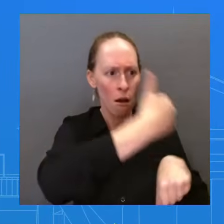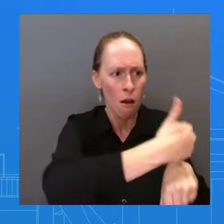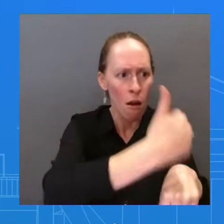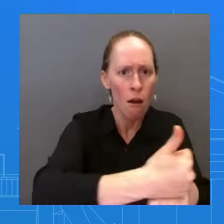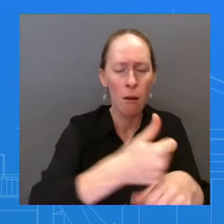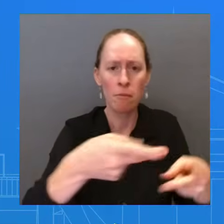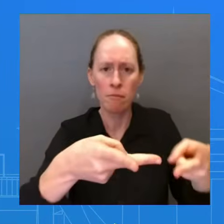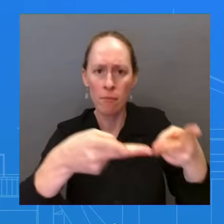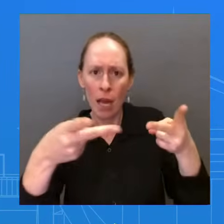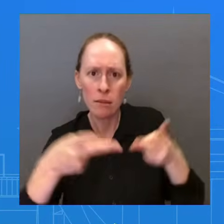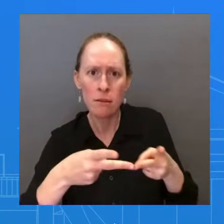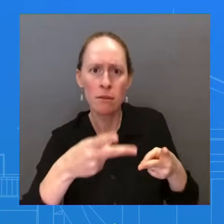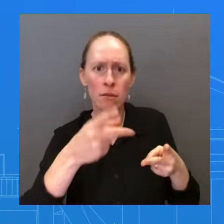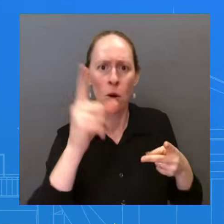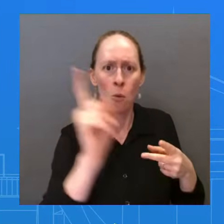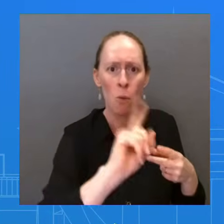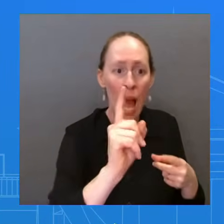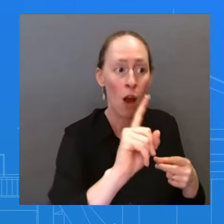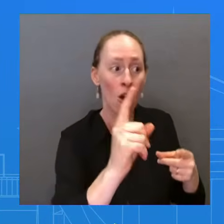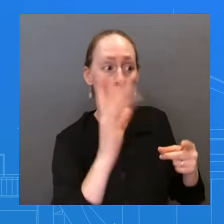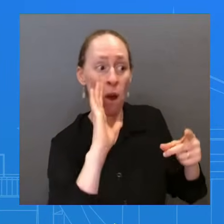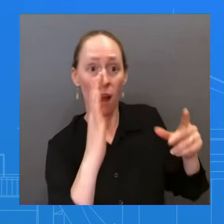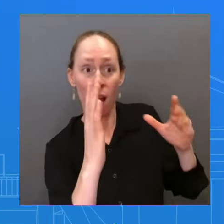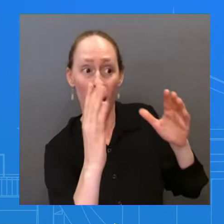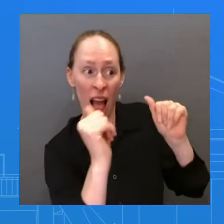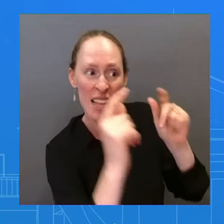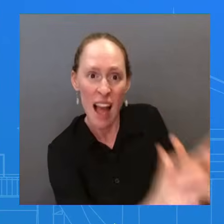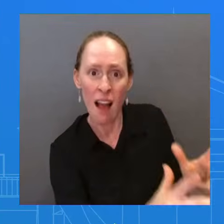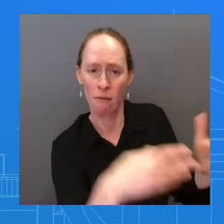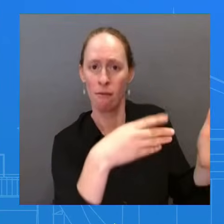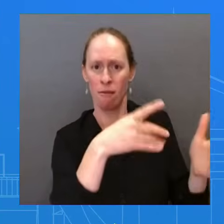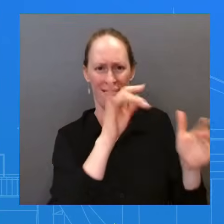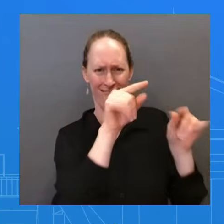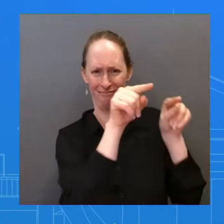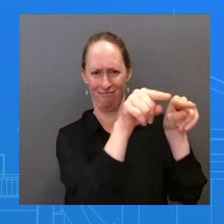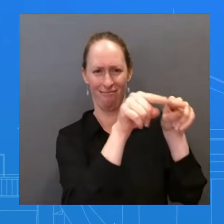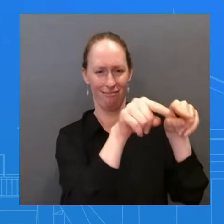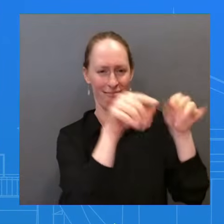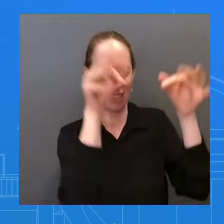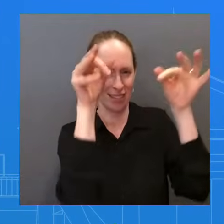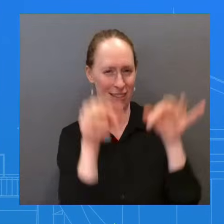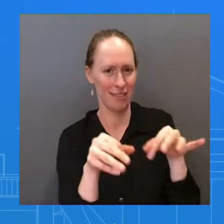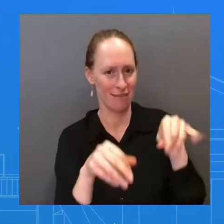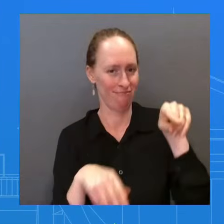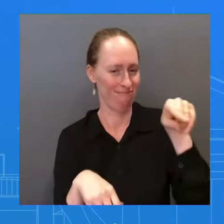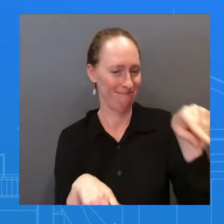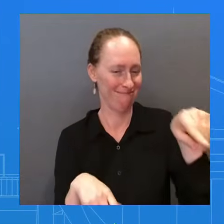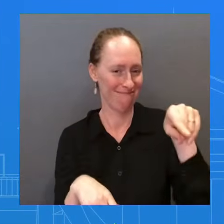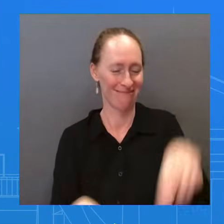I mean, any offensive operation done by any military,